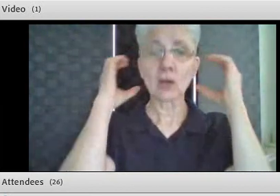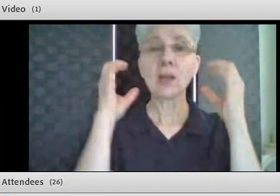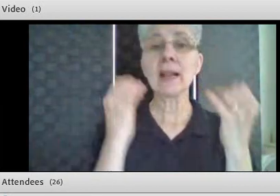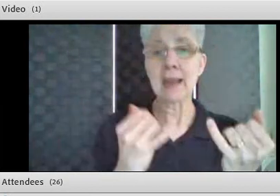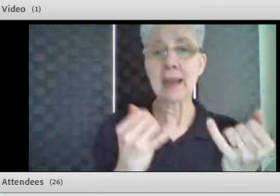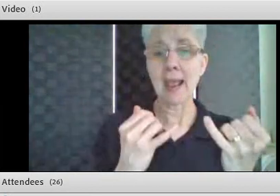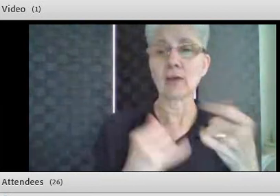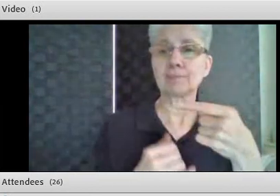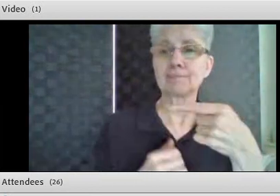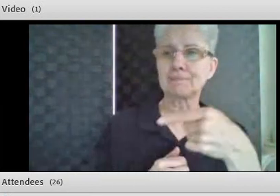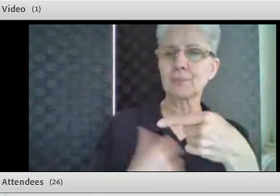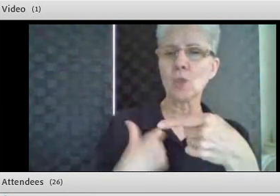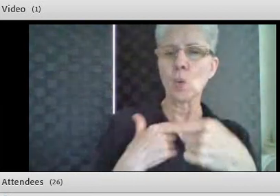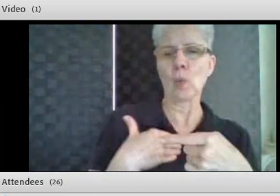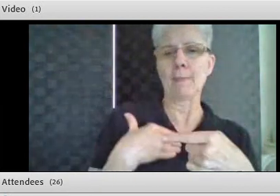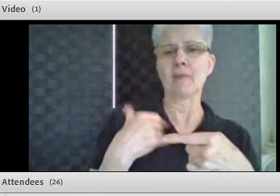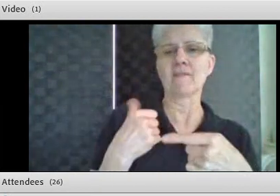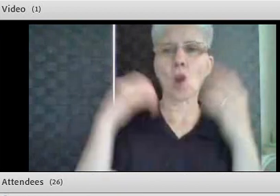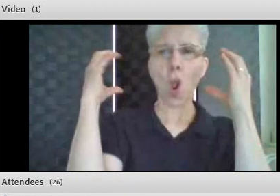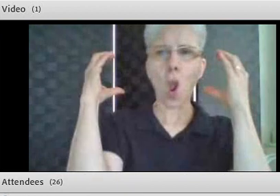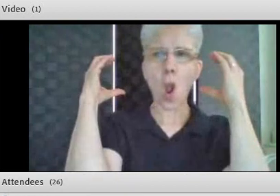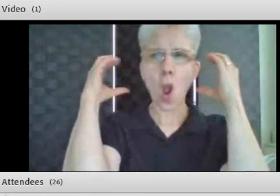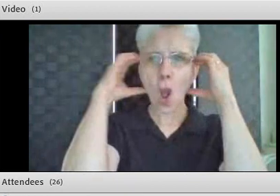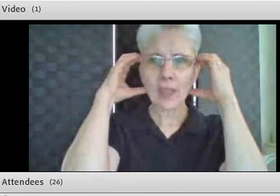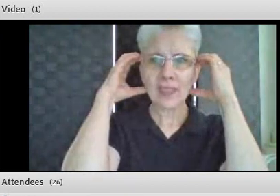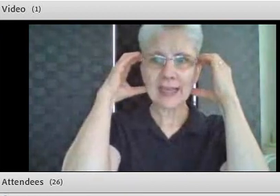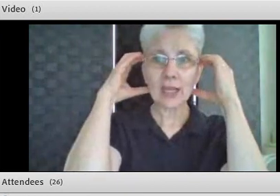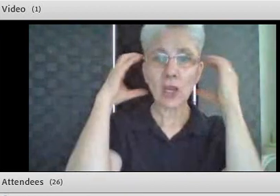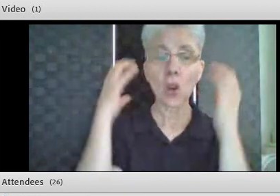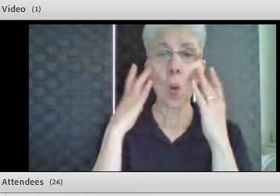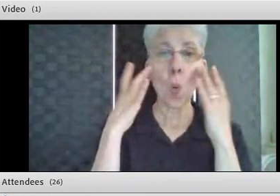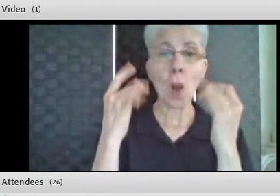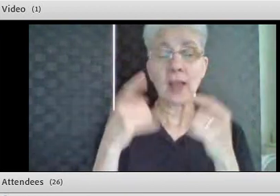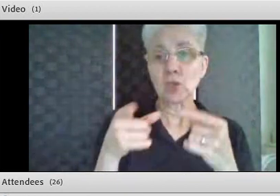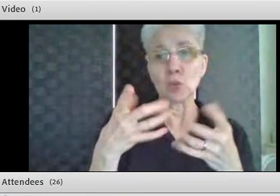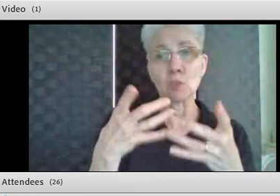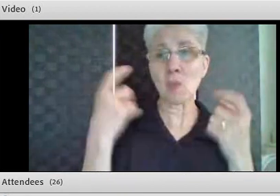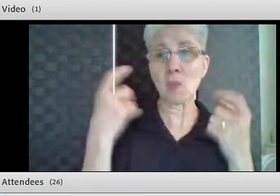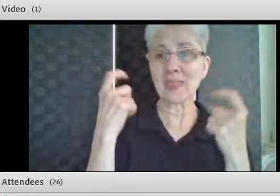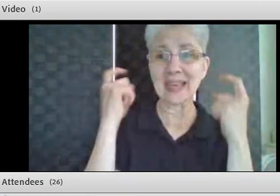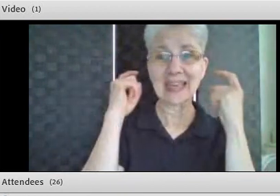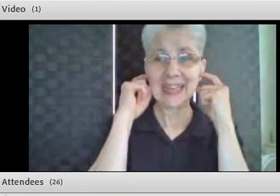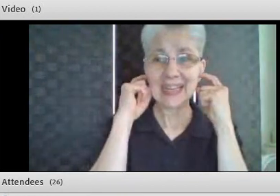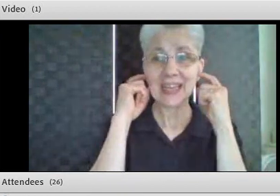There's two major types of headphones, right? You have the in-ear headphones, and you have the on-ear headphones.